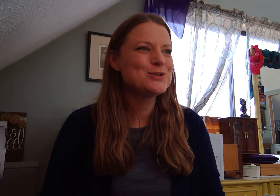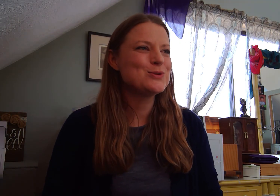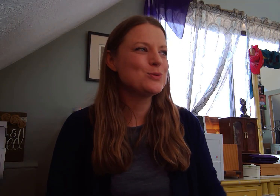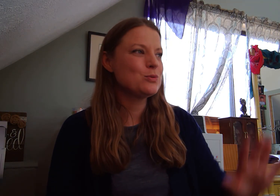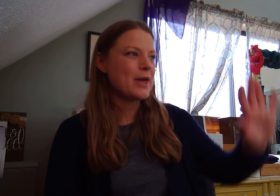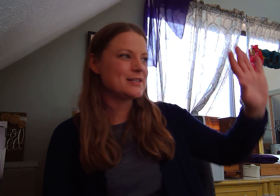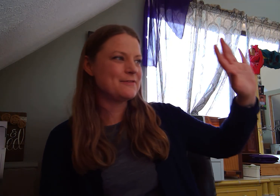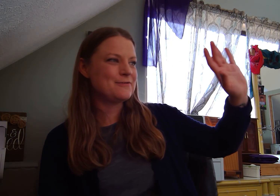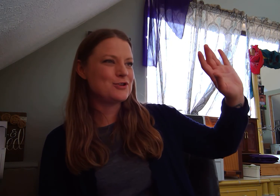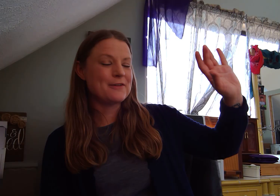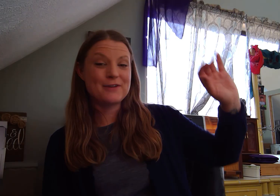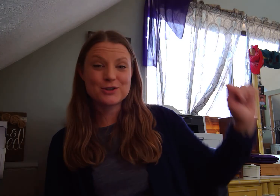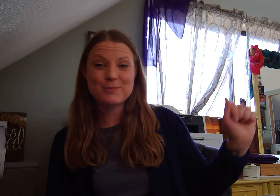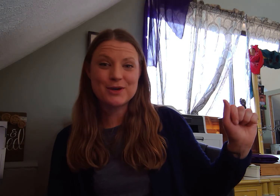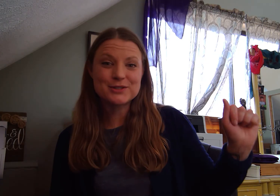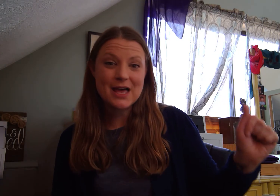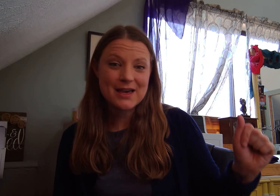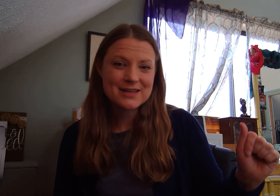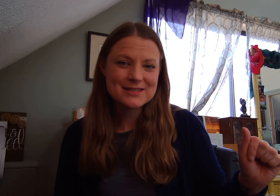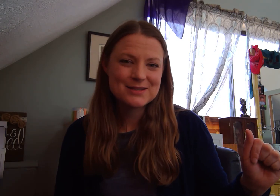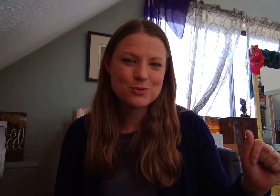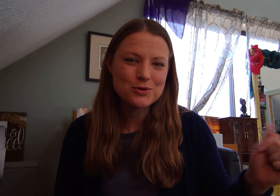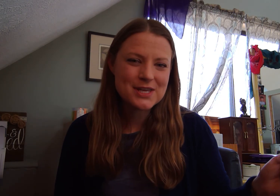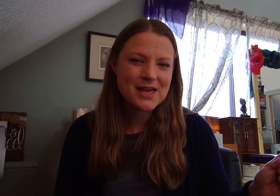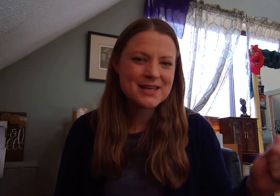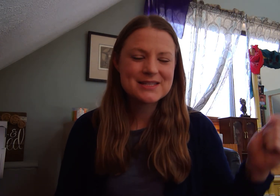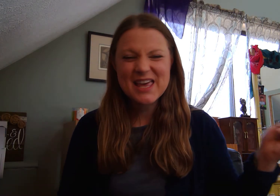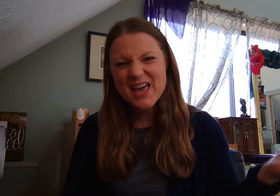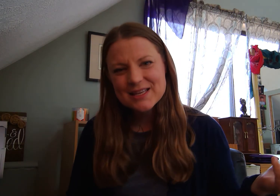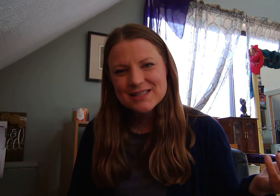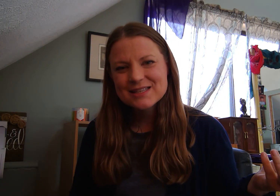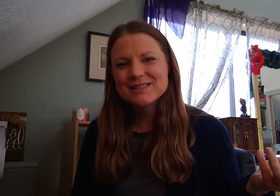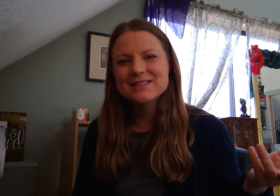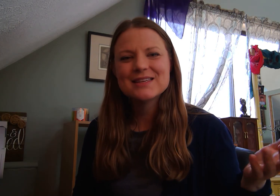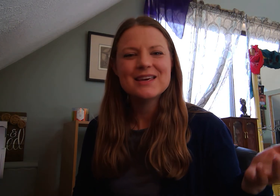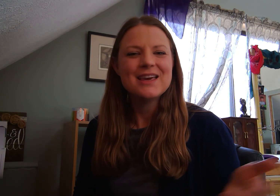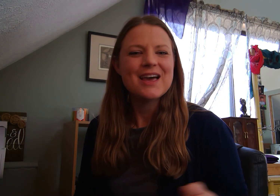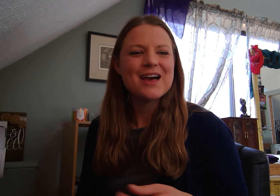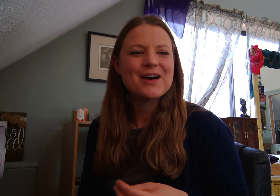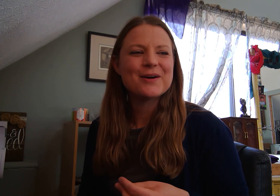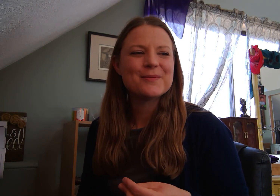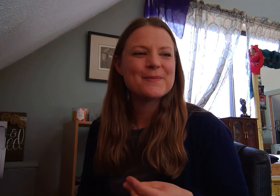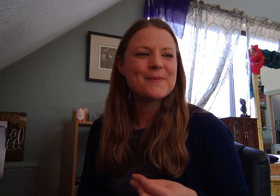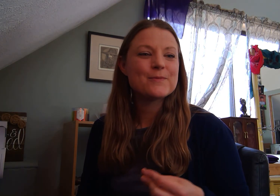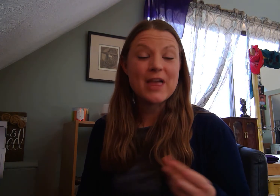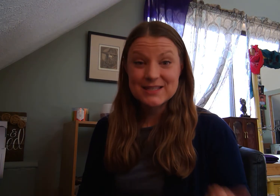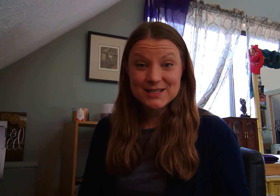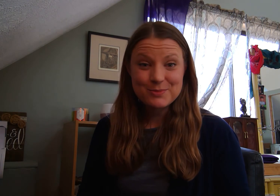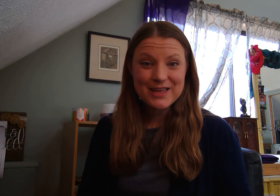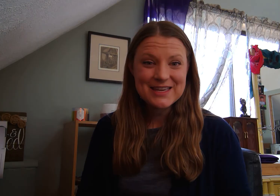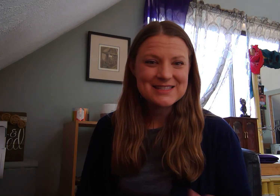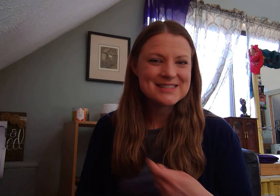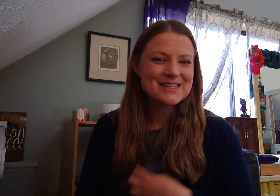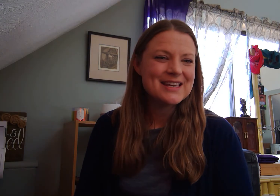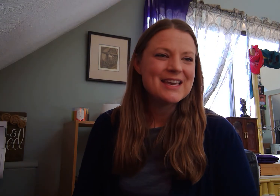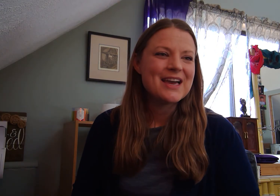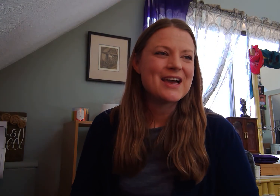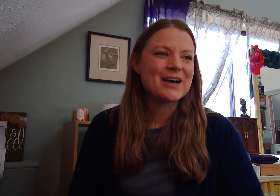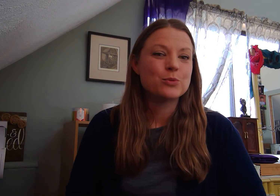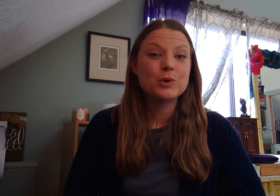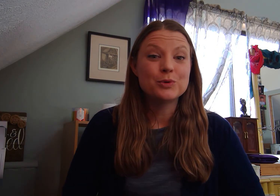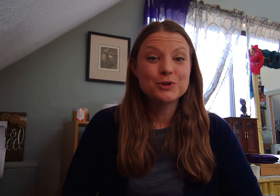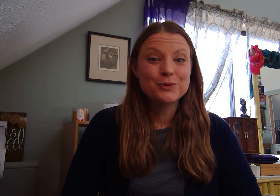to like to try to fingerspell signs, road signs, exits, license plates. We will do a